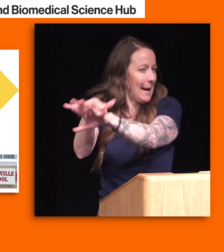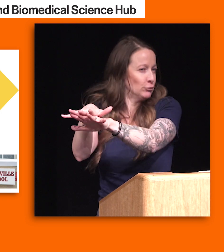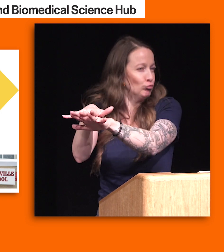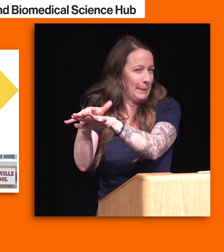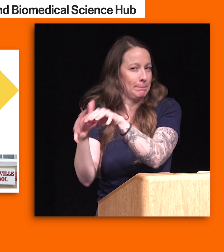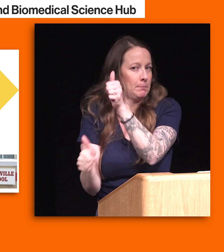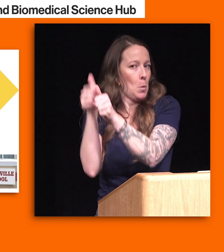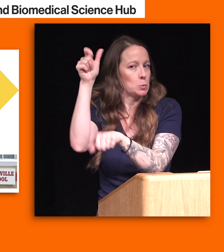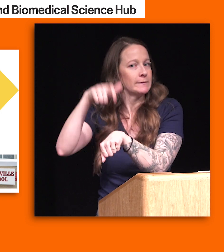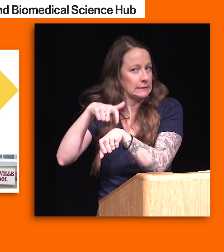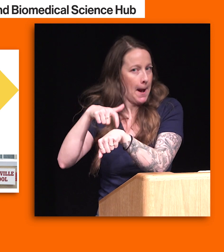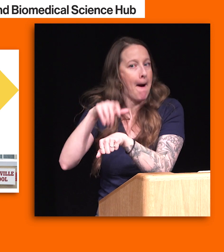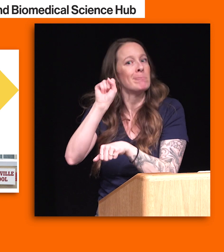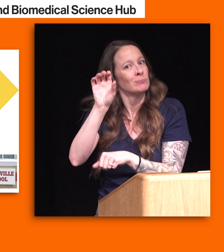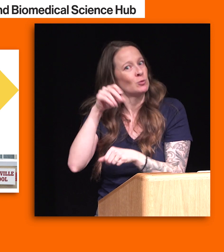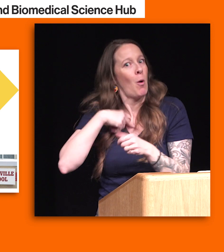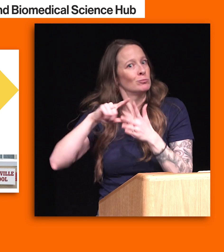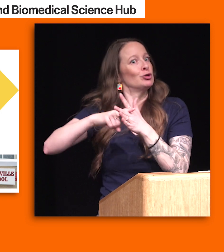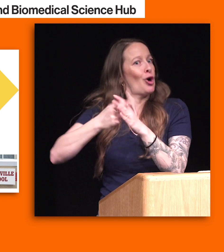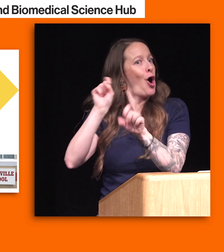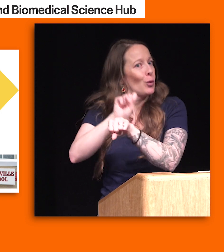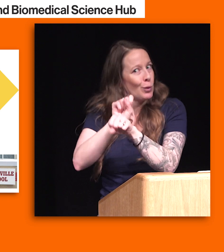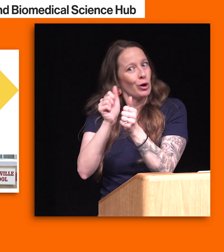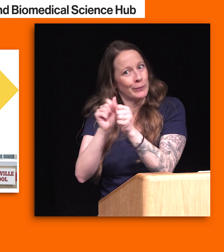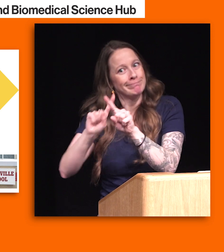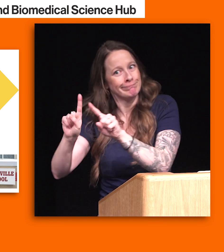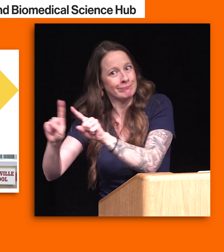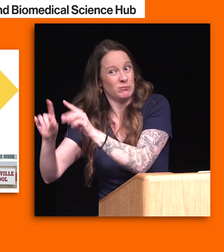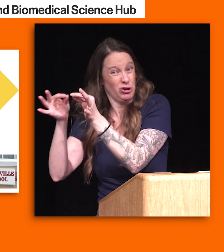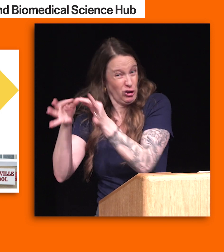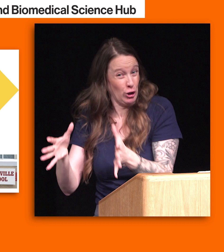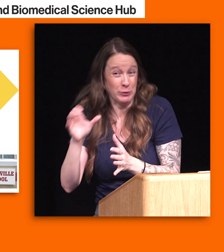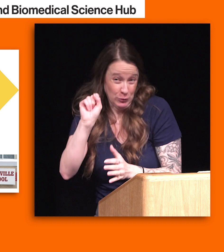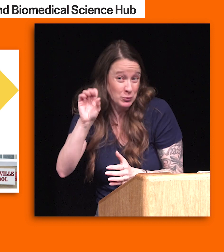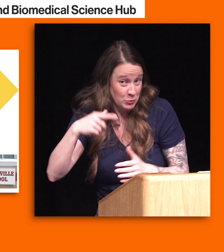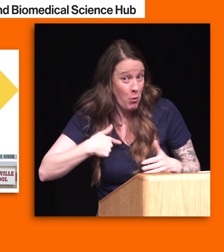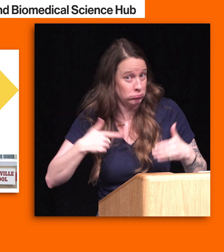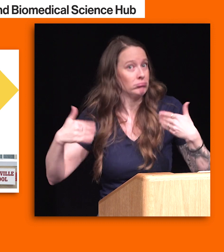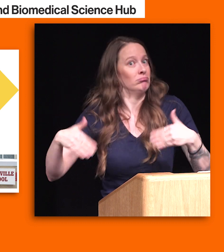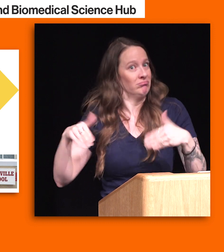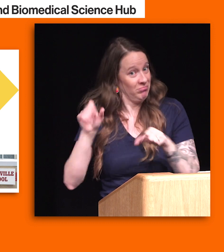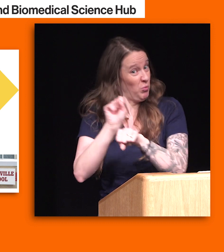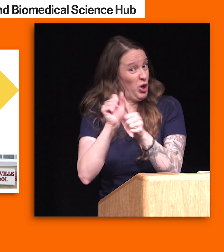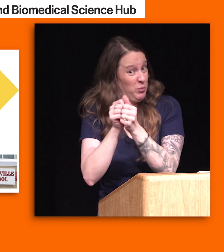I was mainstreamed at that point for most of the day. So, I started learning how to work with interpreters,